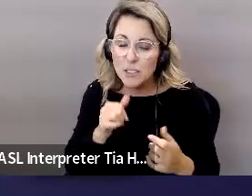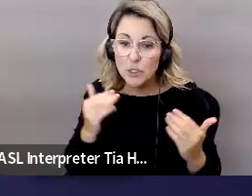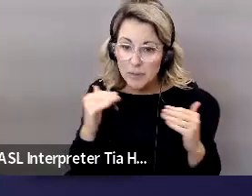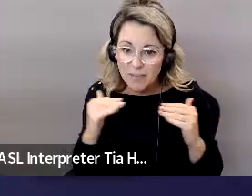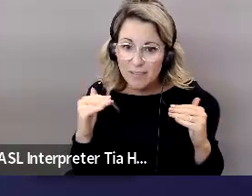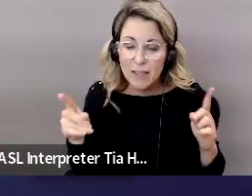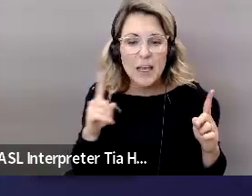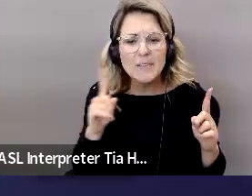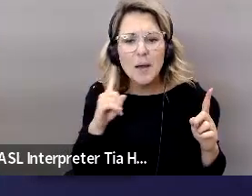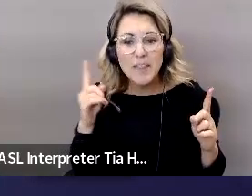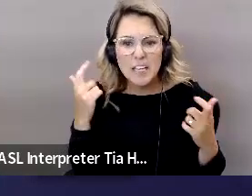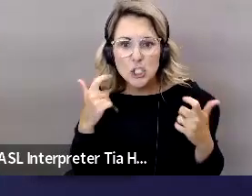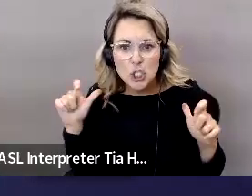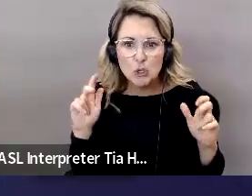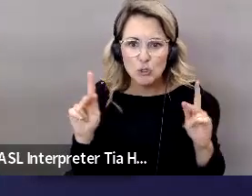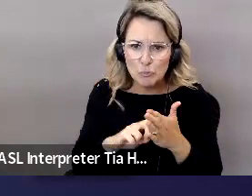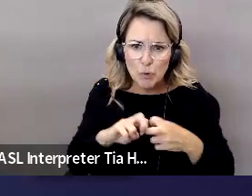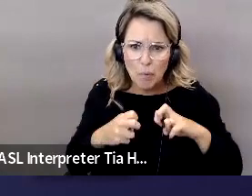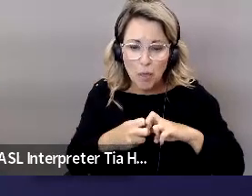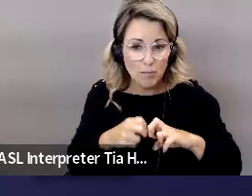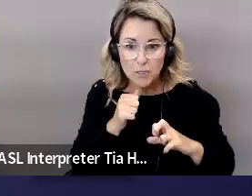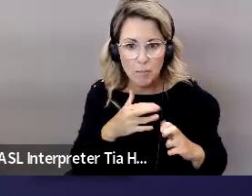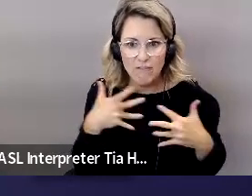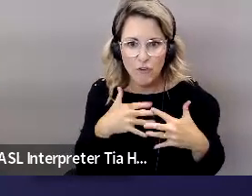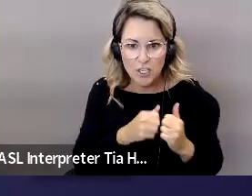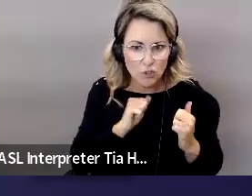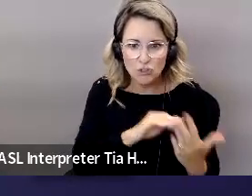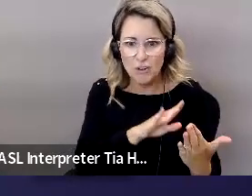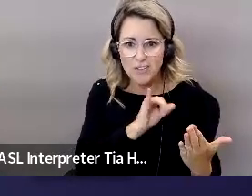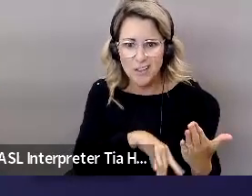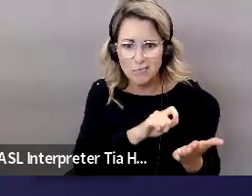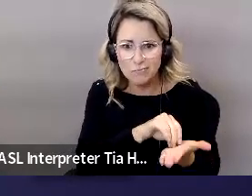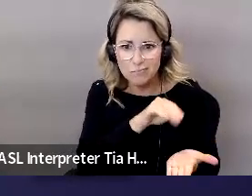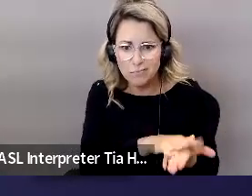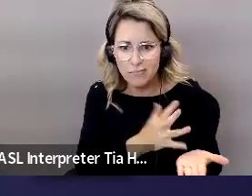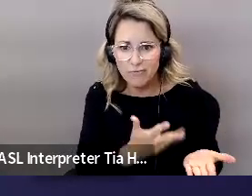something is a huge problem don't be afraid to say it. If something's a slight or minor problem don't